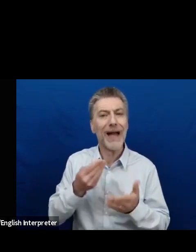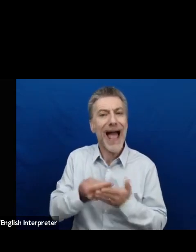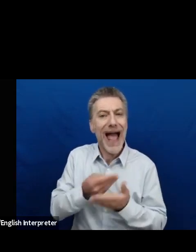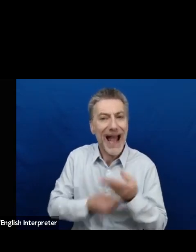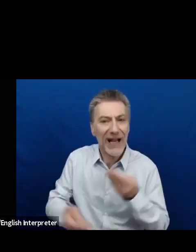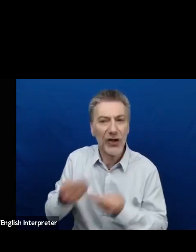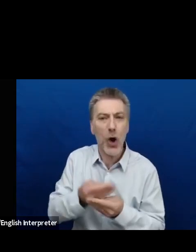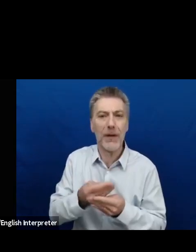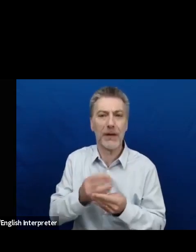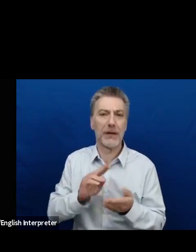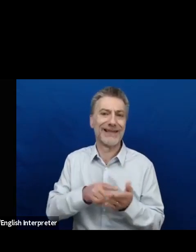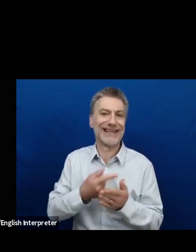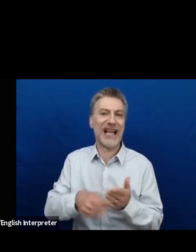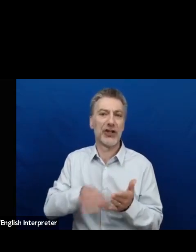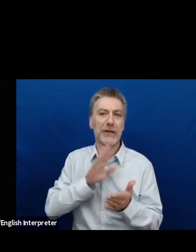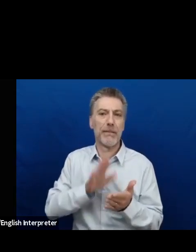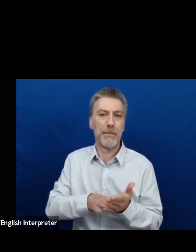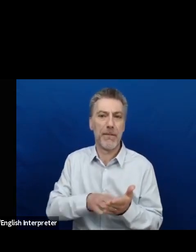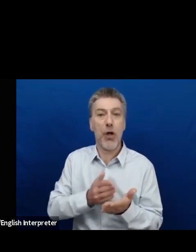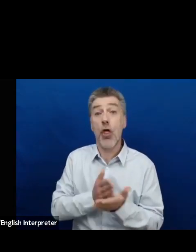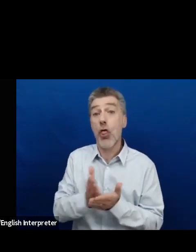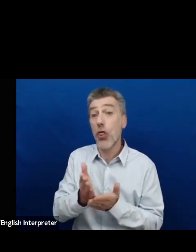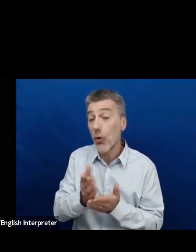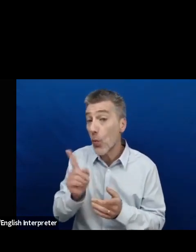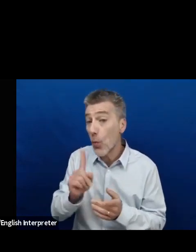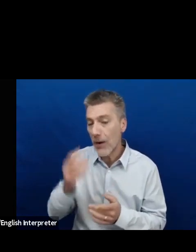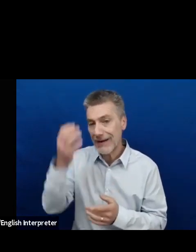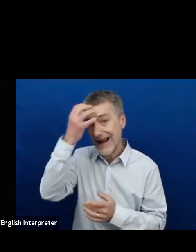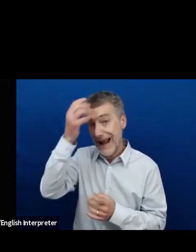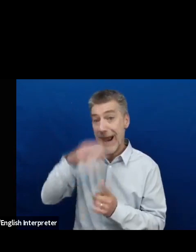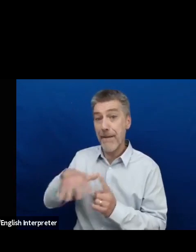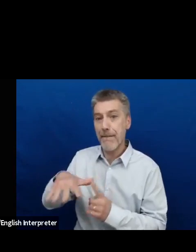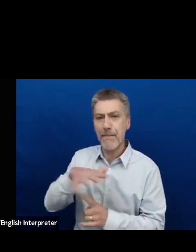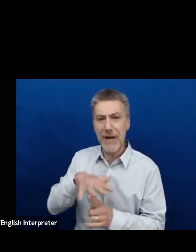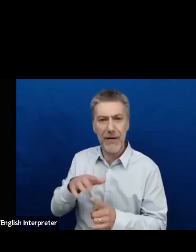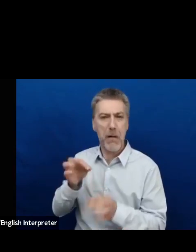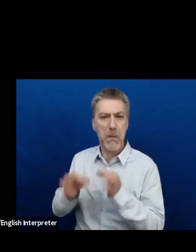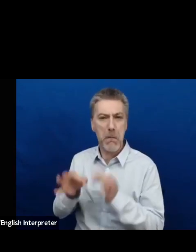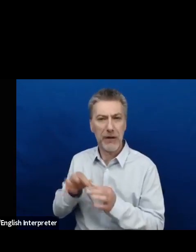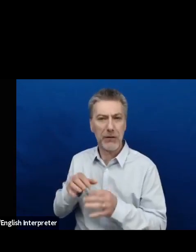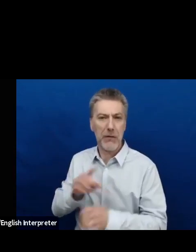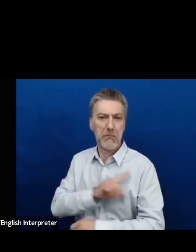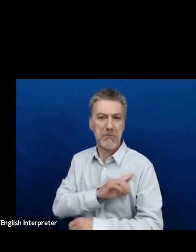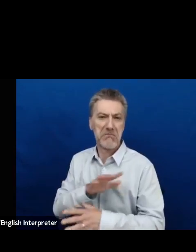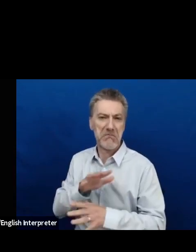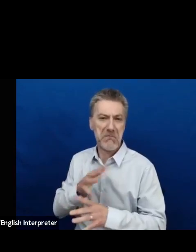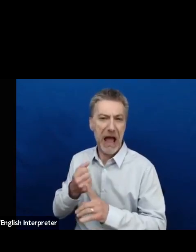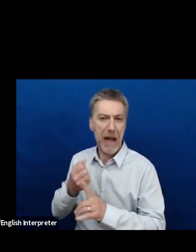Germany not to be left behind in the European game for domination